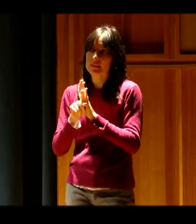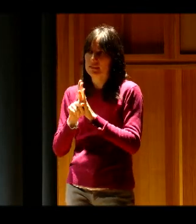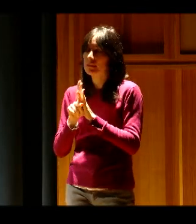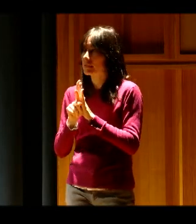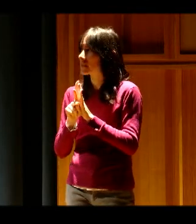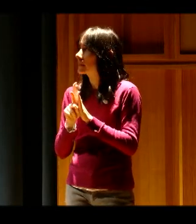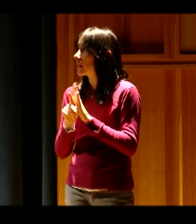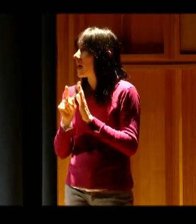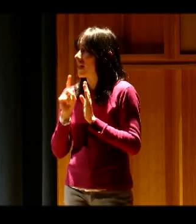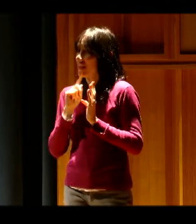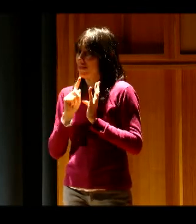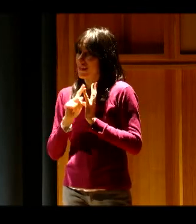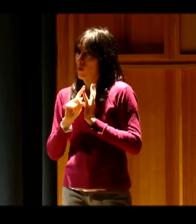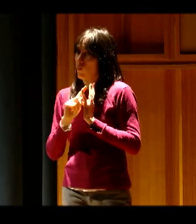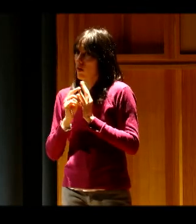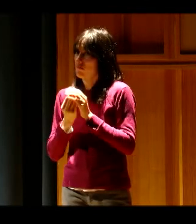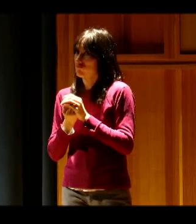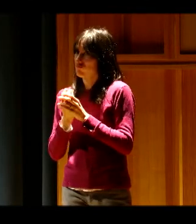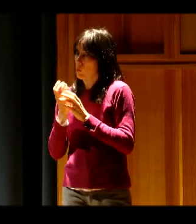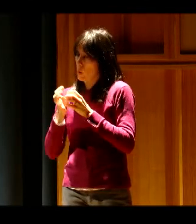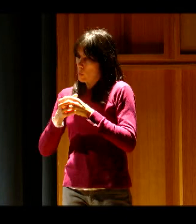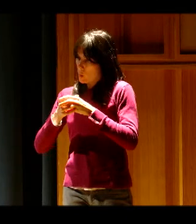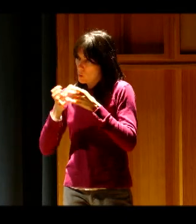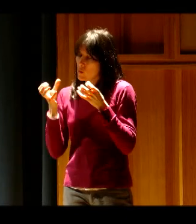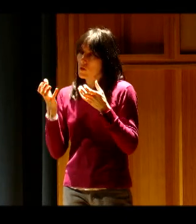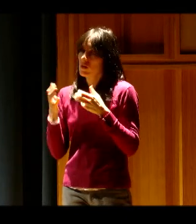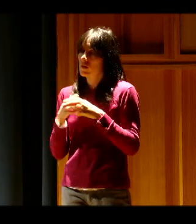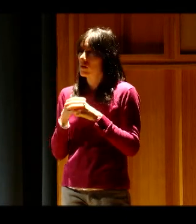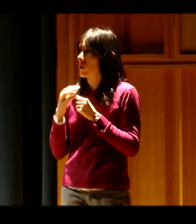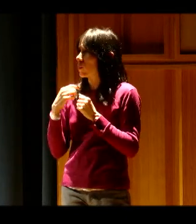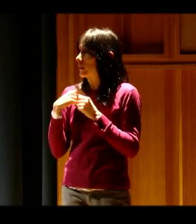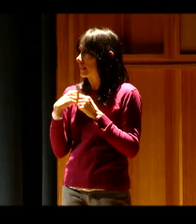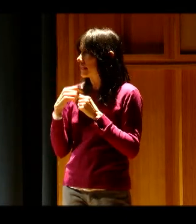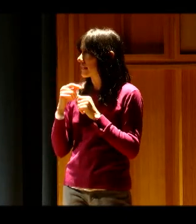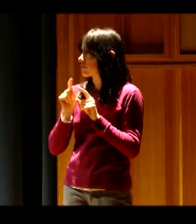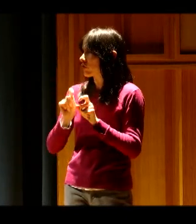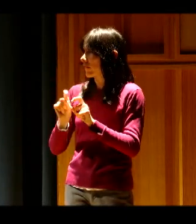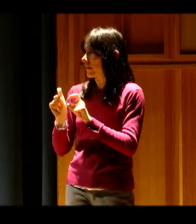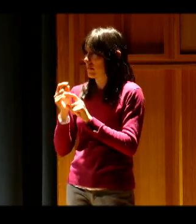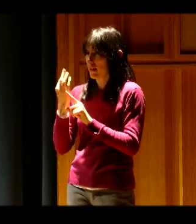I suspect-- we did that survey about nine months ago-- I suspect that will have changed